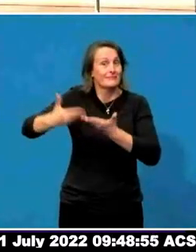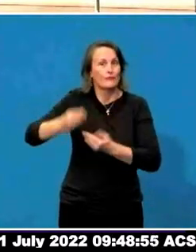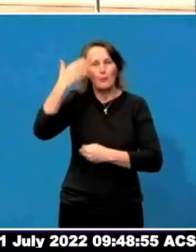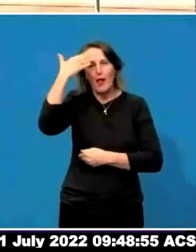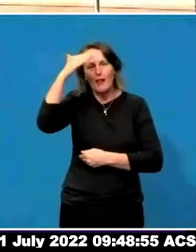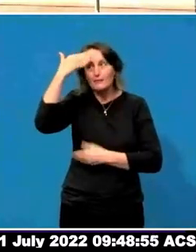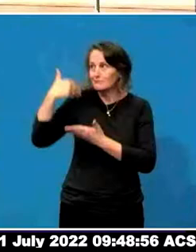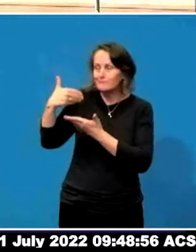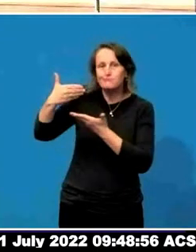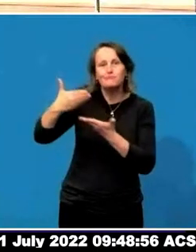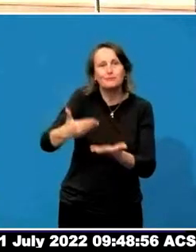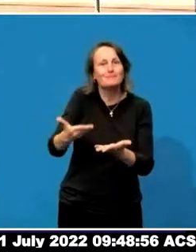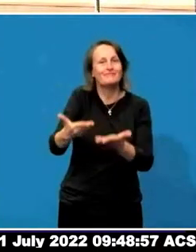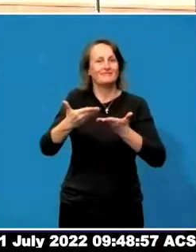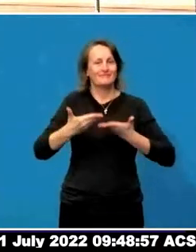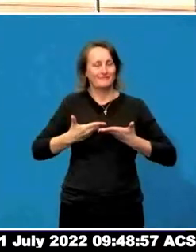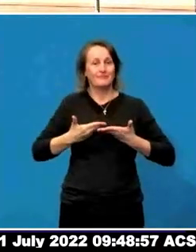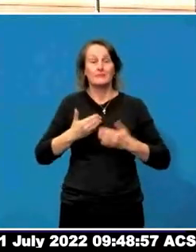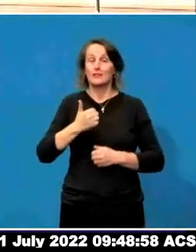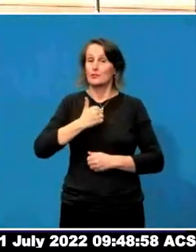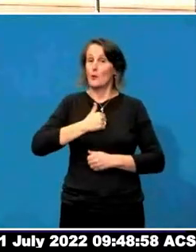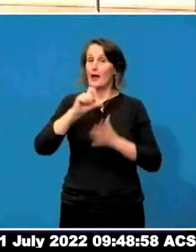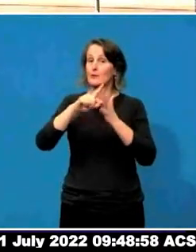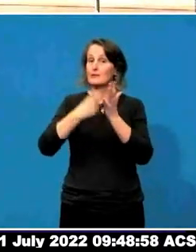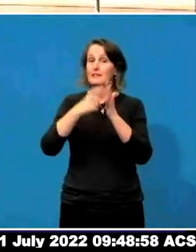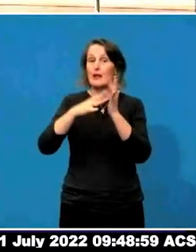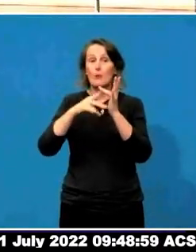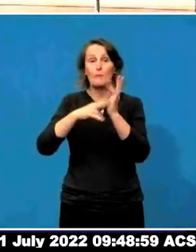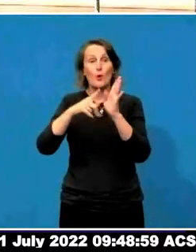We do our smoking ceremony when we are inviting people to our country here.